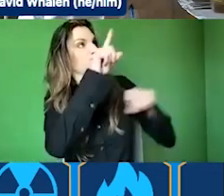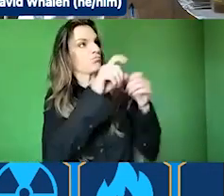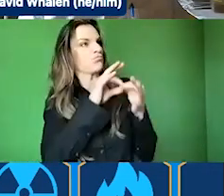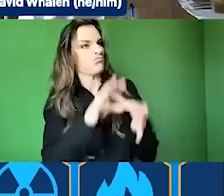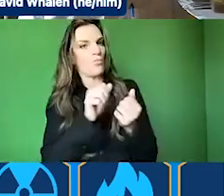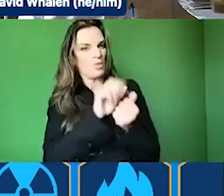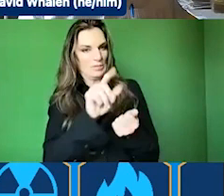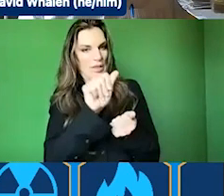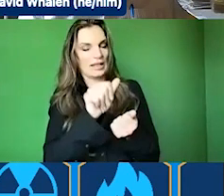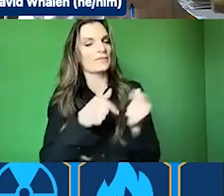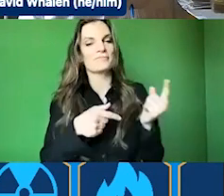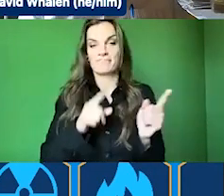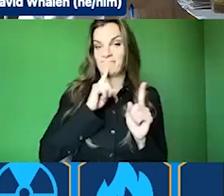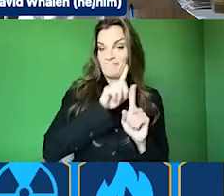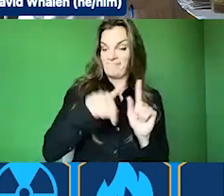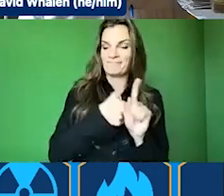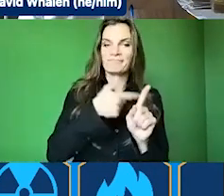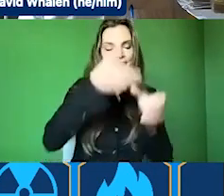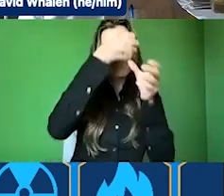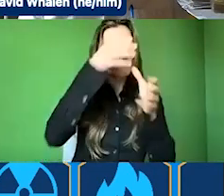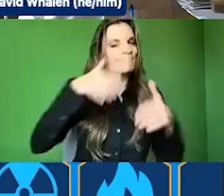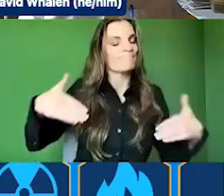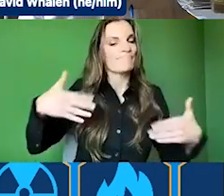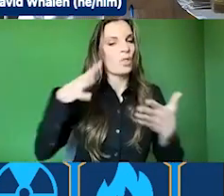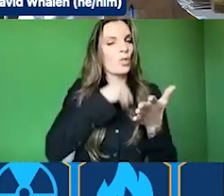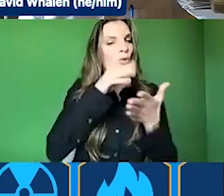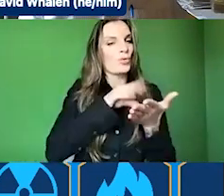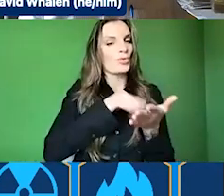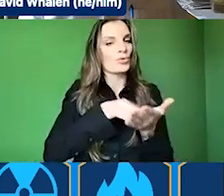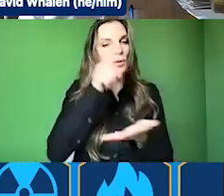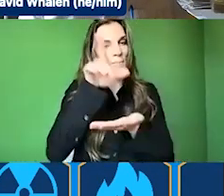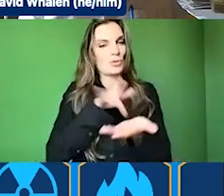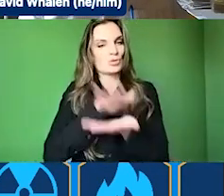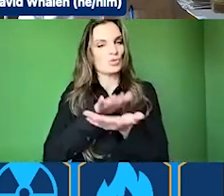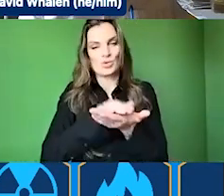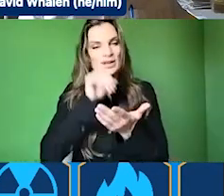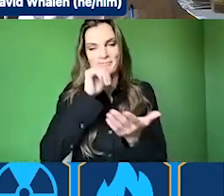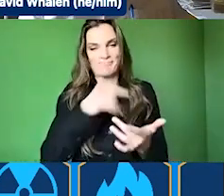get trained in how to respond to medical needs in med school. We have seen these areas come to